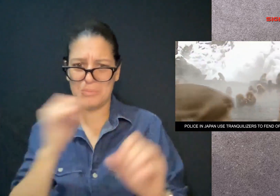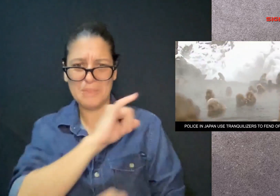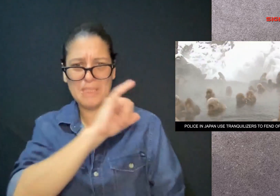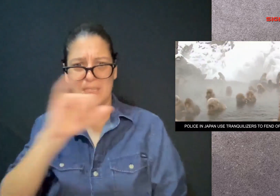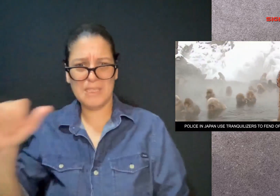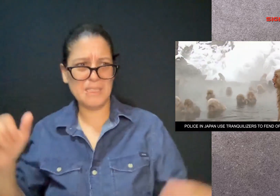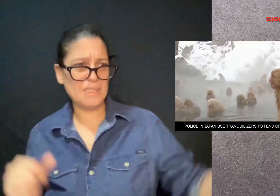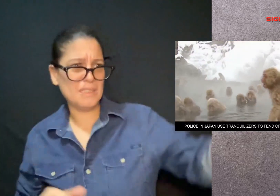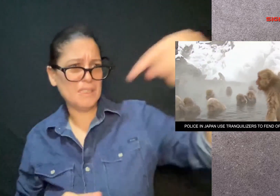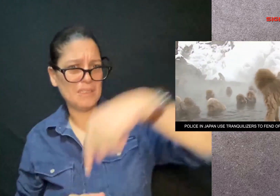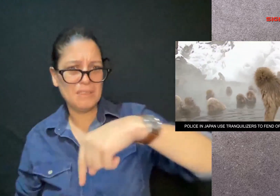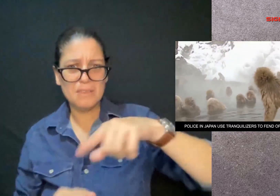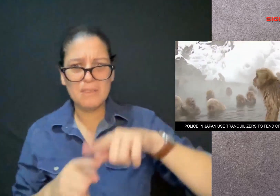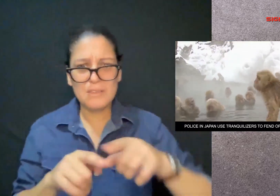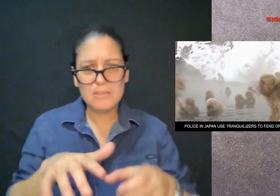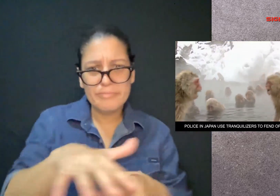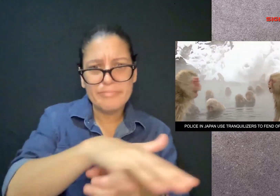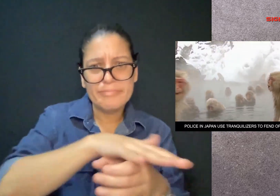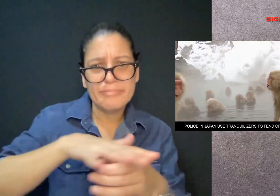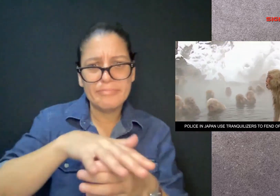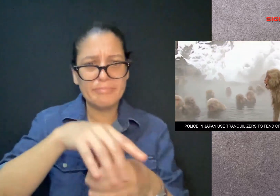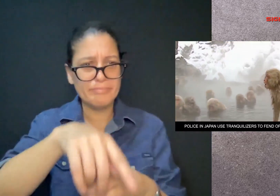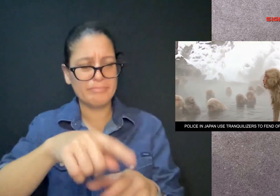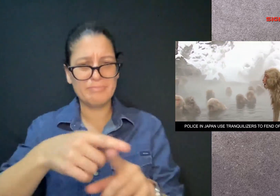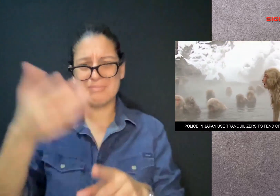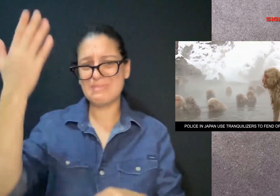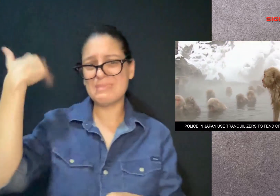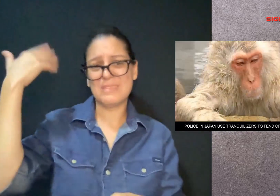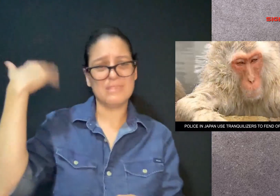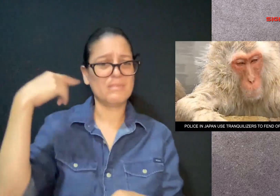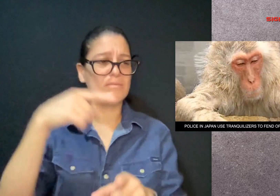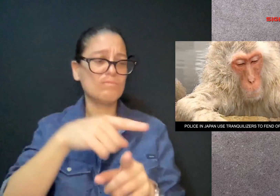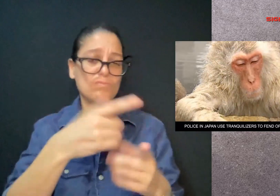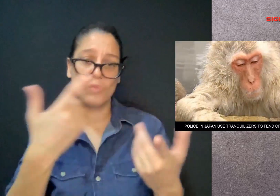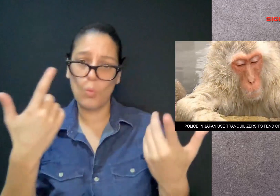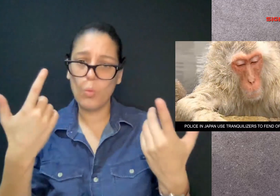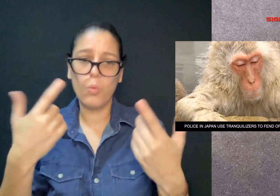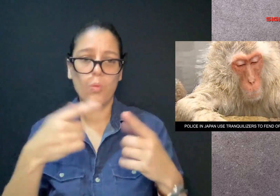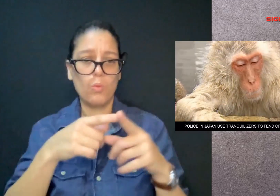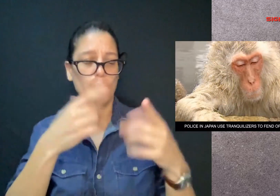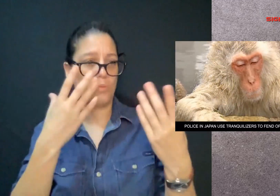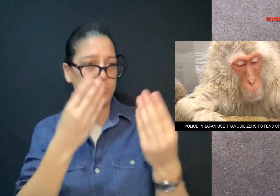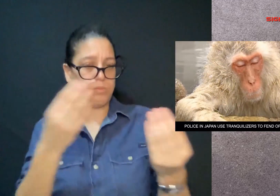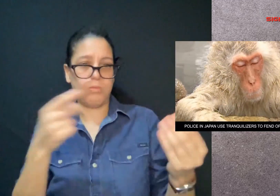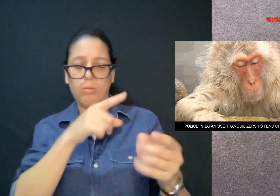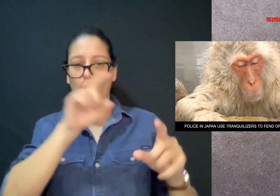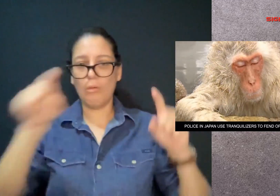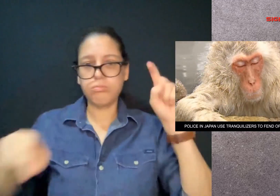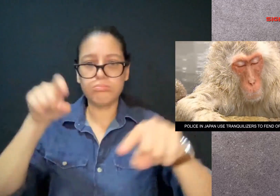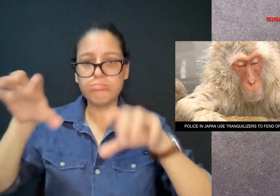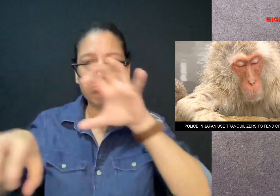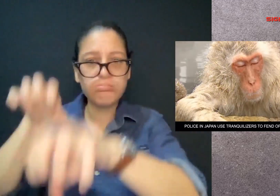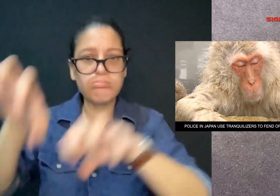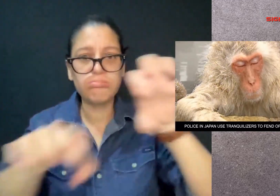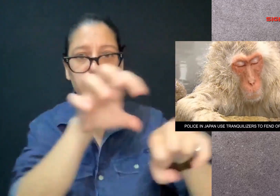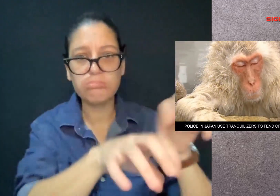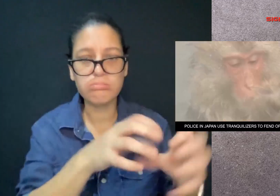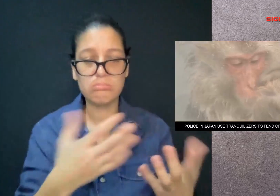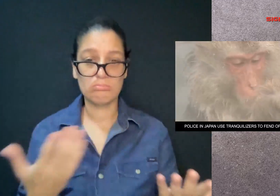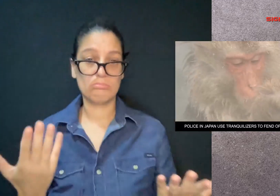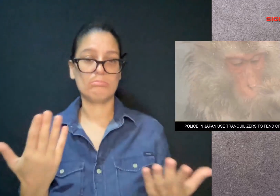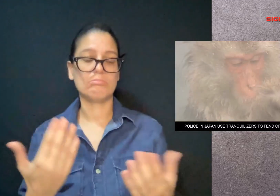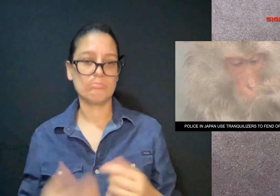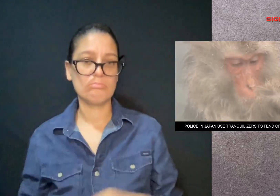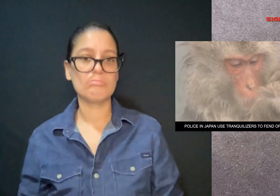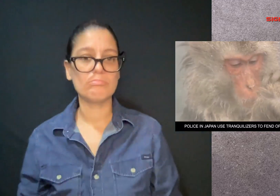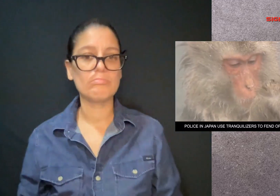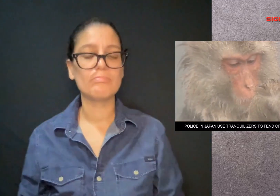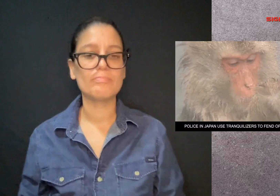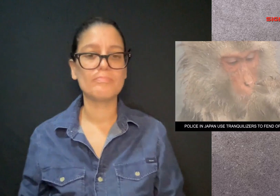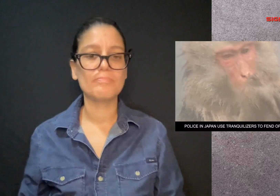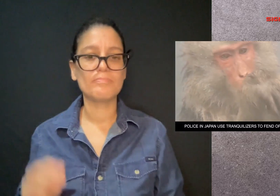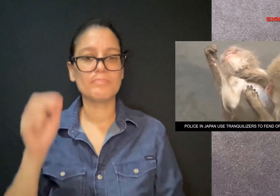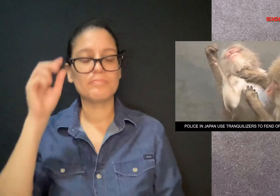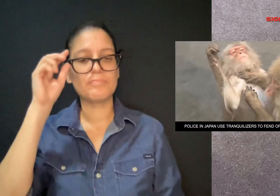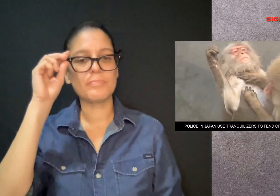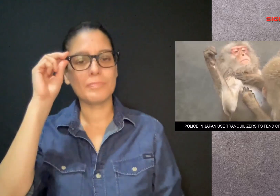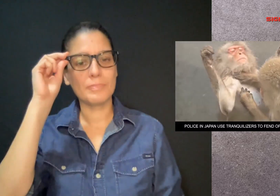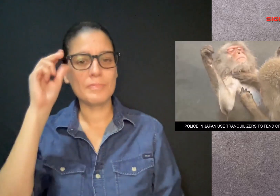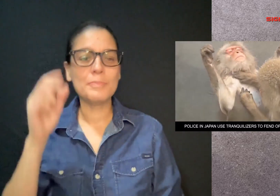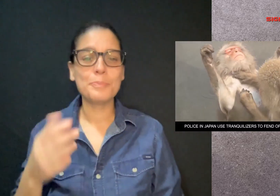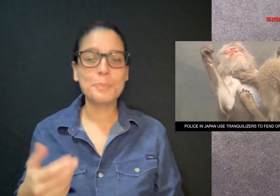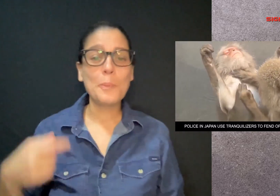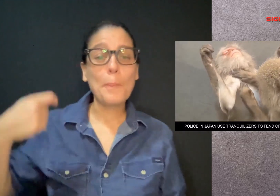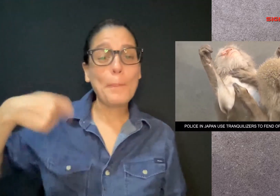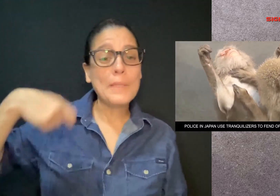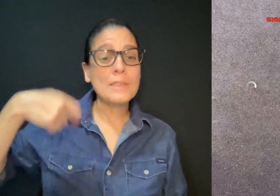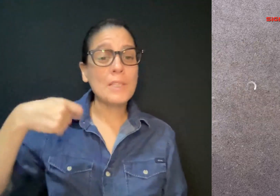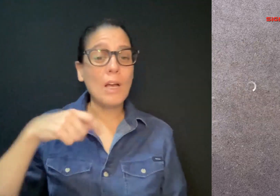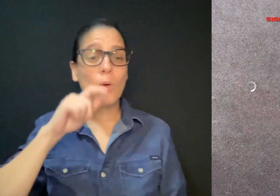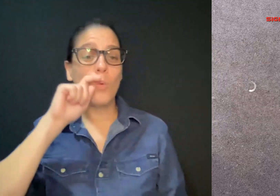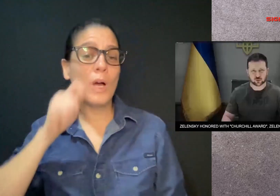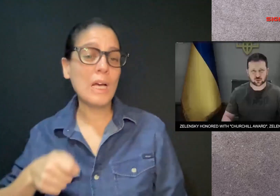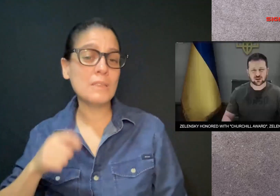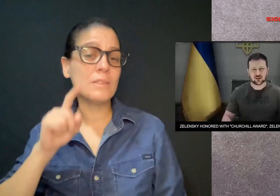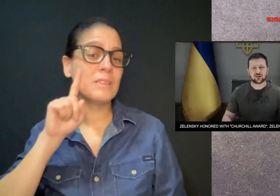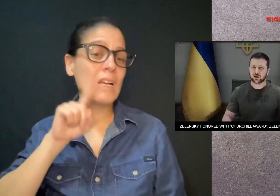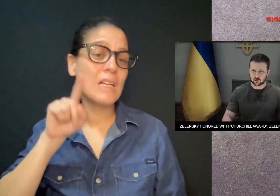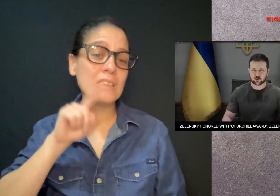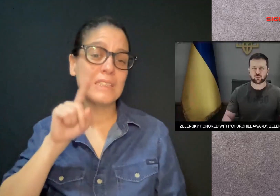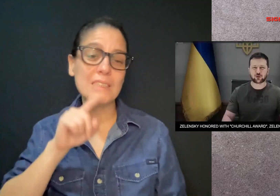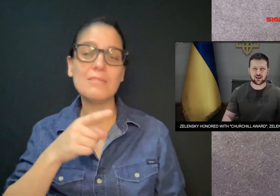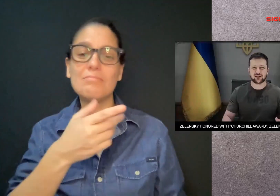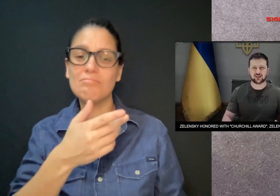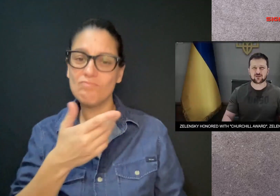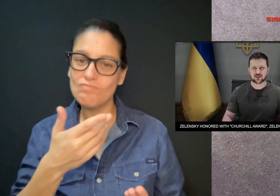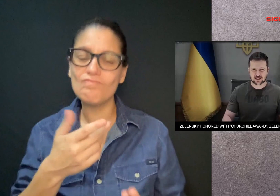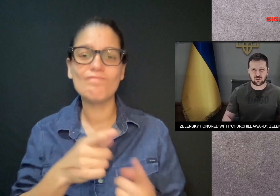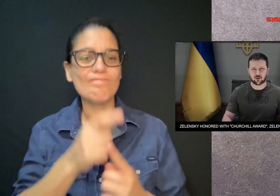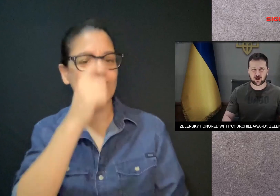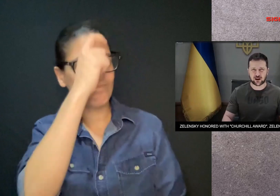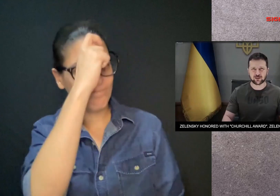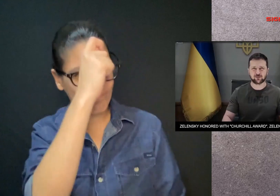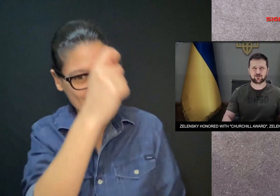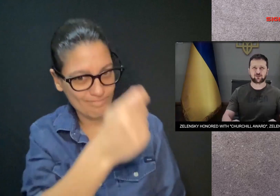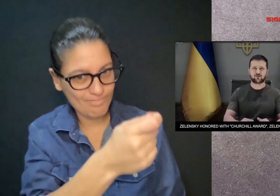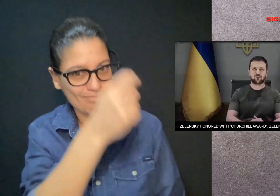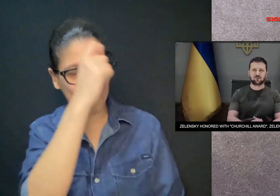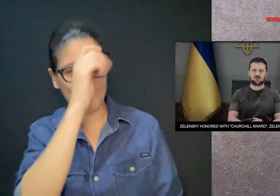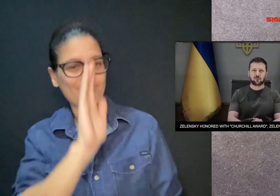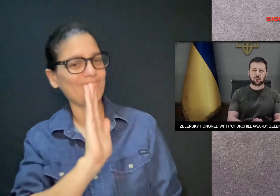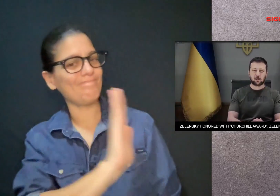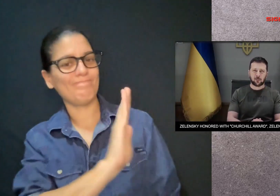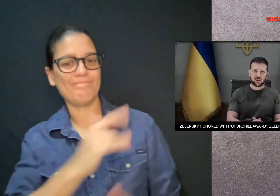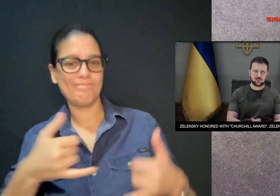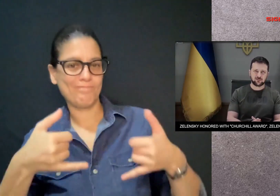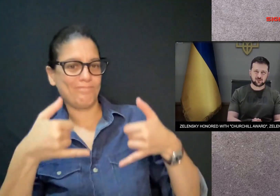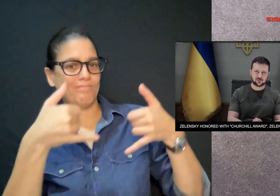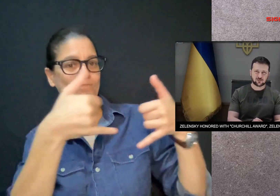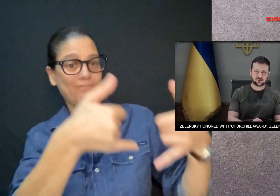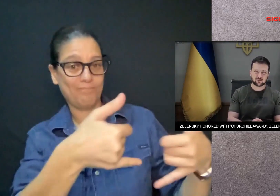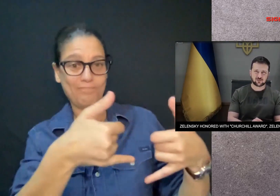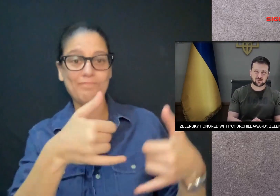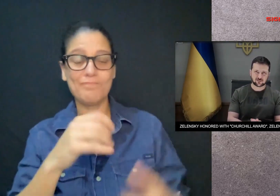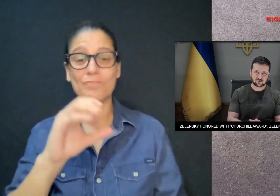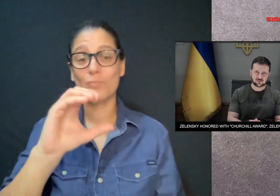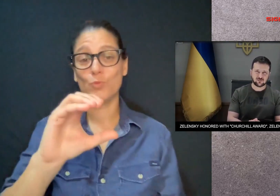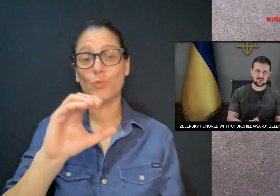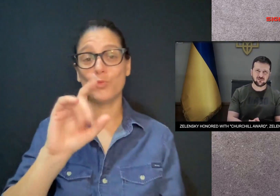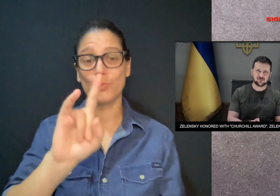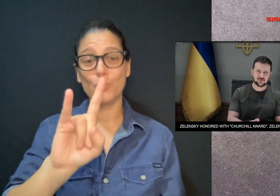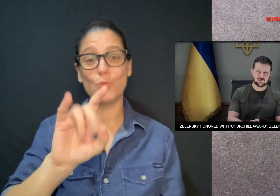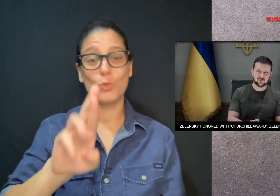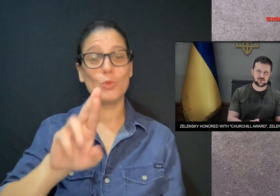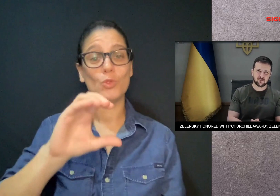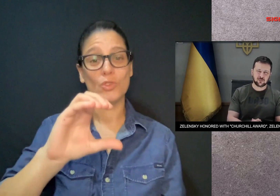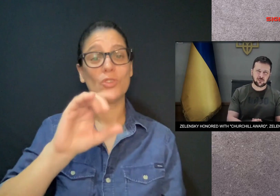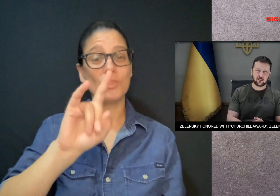the monkeys have never come into urban areas like this before and assaulted so many people